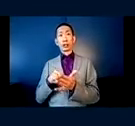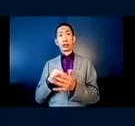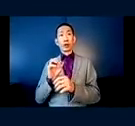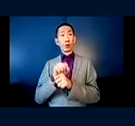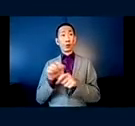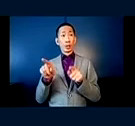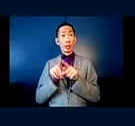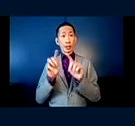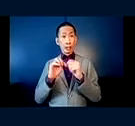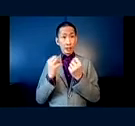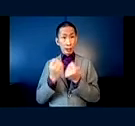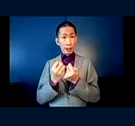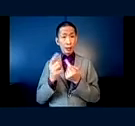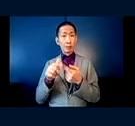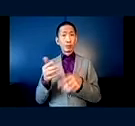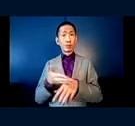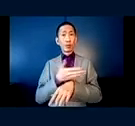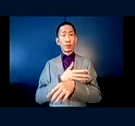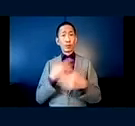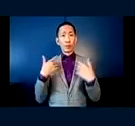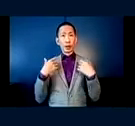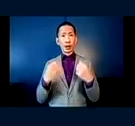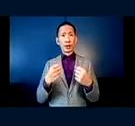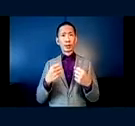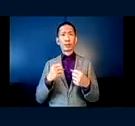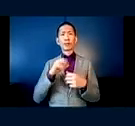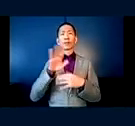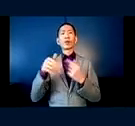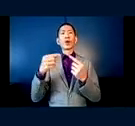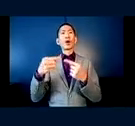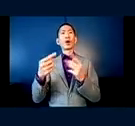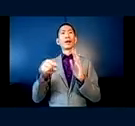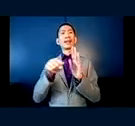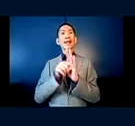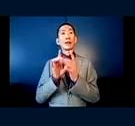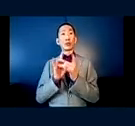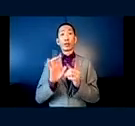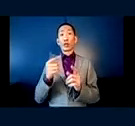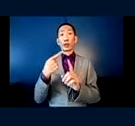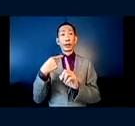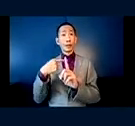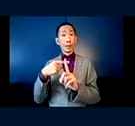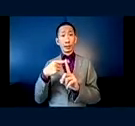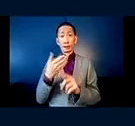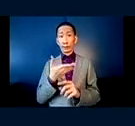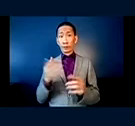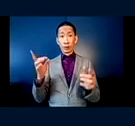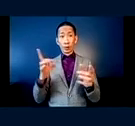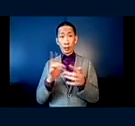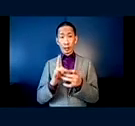DOCTOR ARE WORKING AS A TEAM TO IMPROVE HEALTH. ALL NEGATIVE CORRELATION, THE